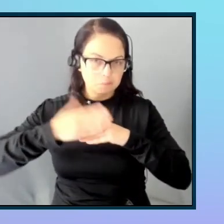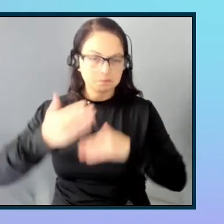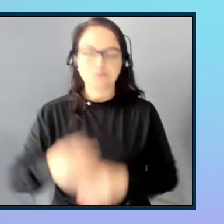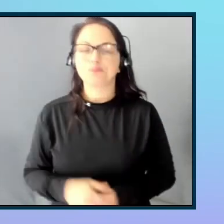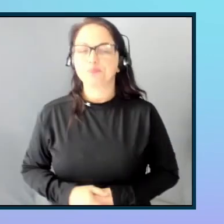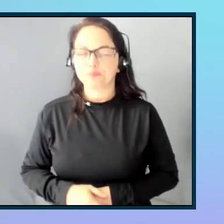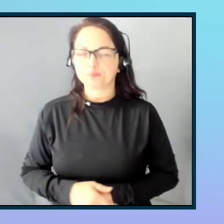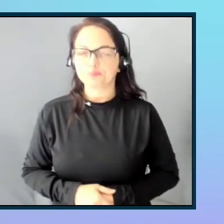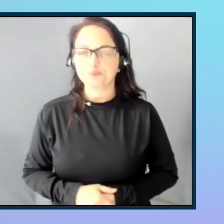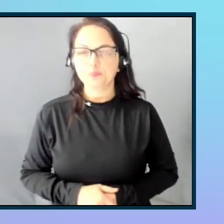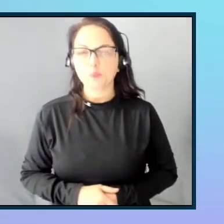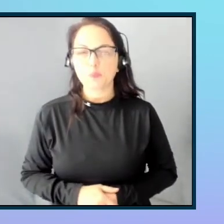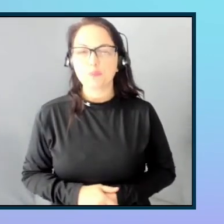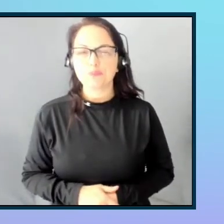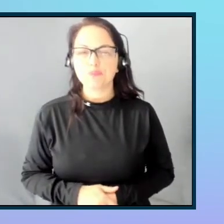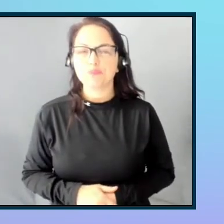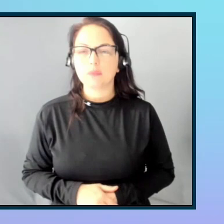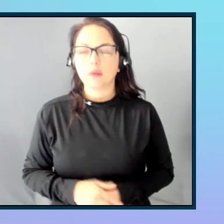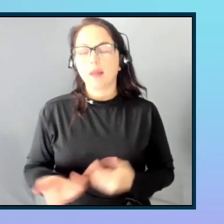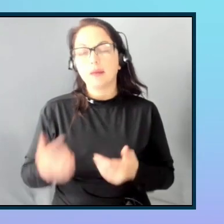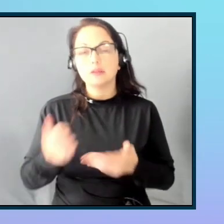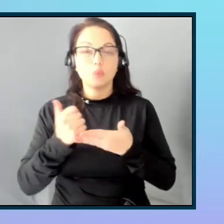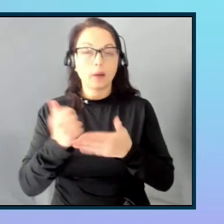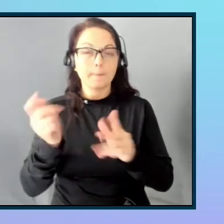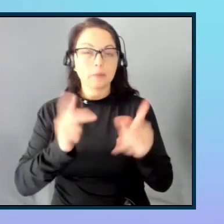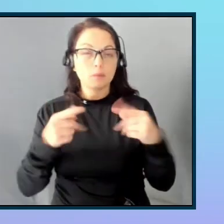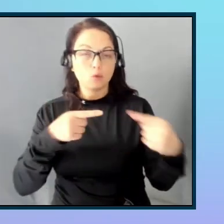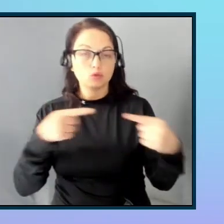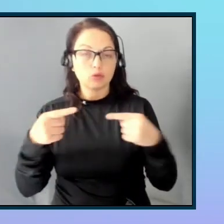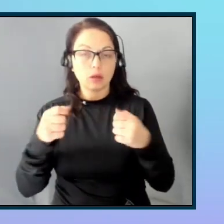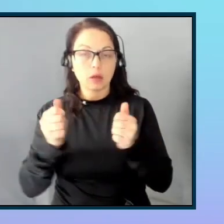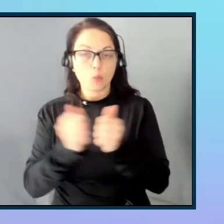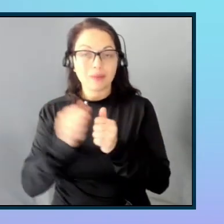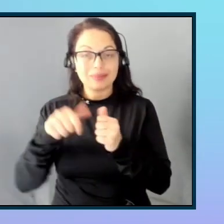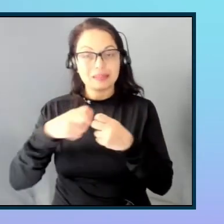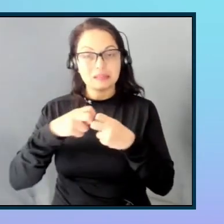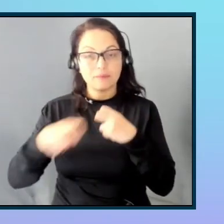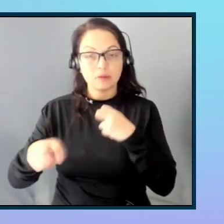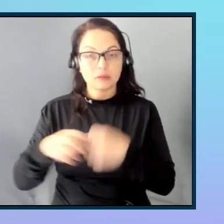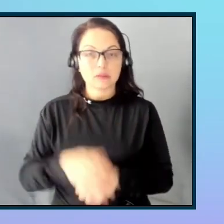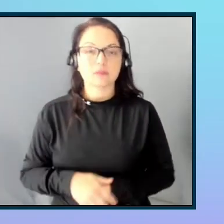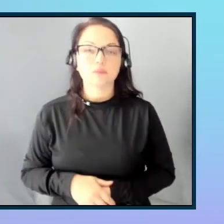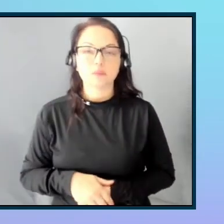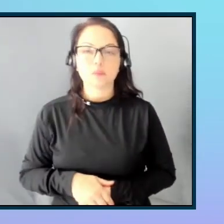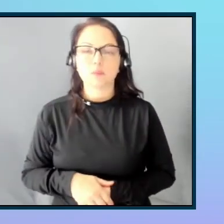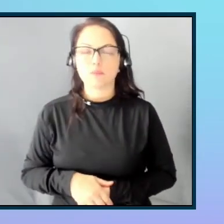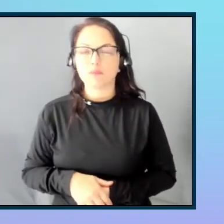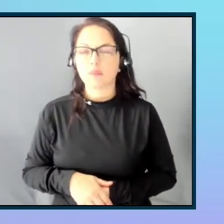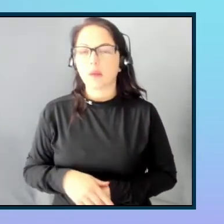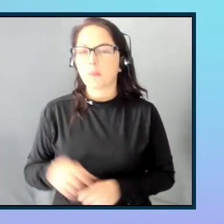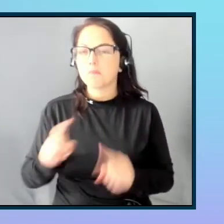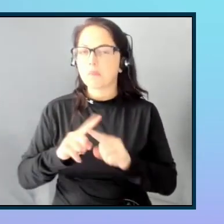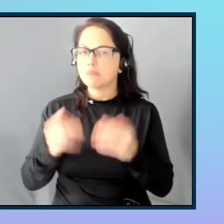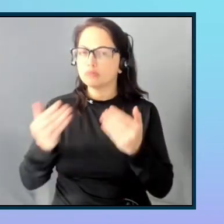have struggle with these difficulties. Awesome. There's a time more, but I'll let you keep rolling. I bet.